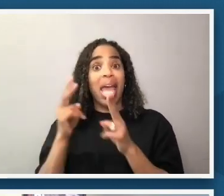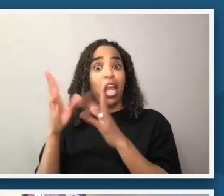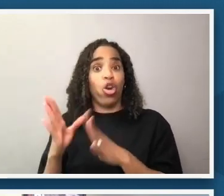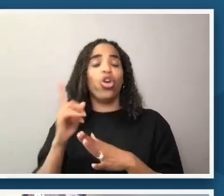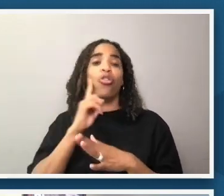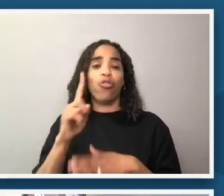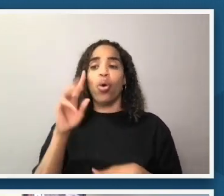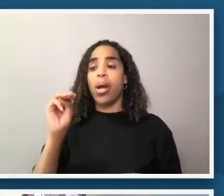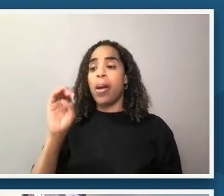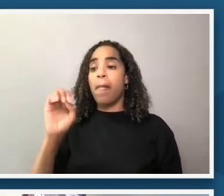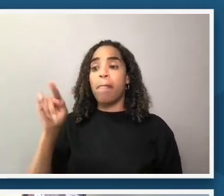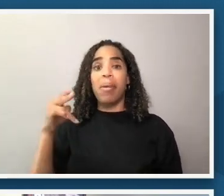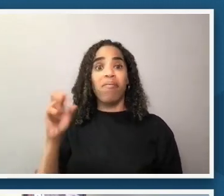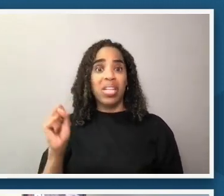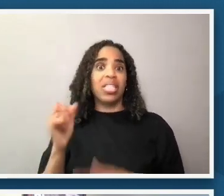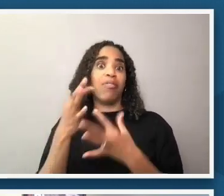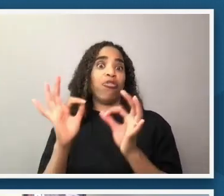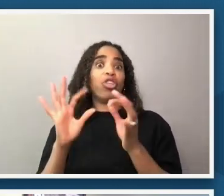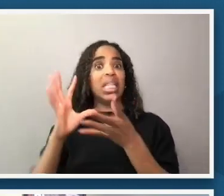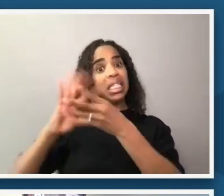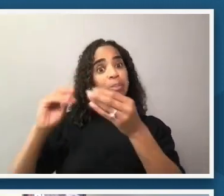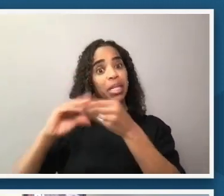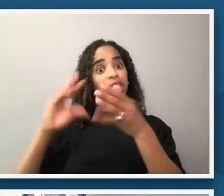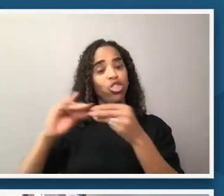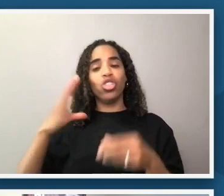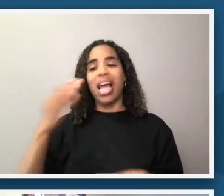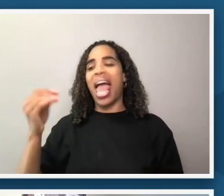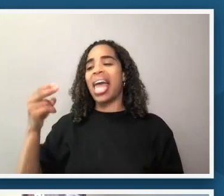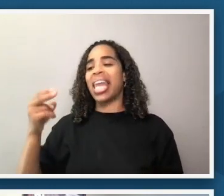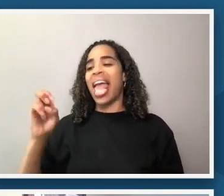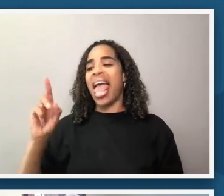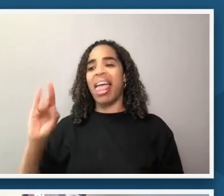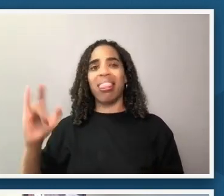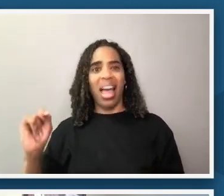1889.